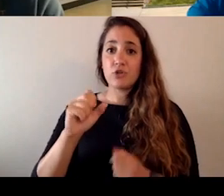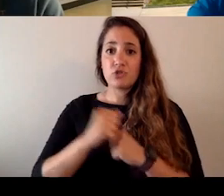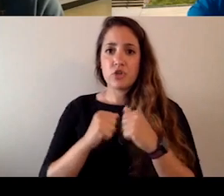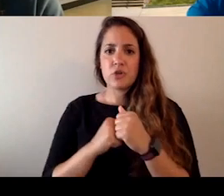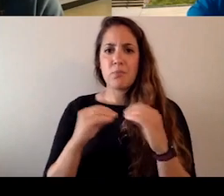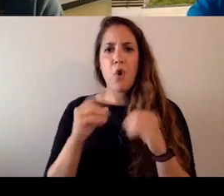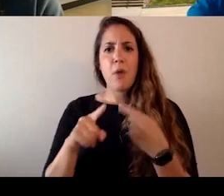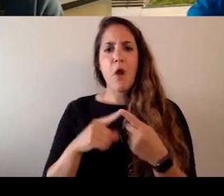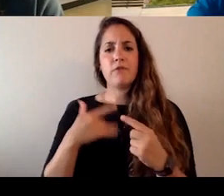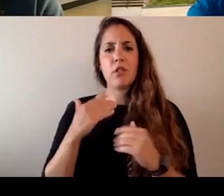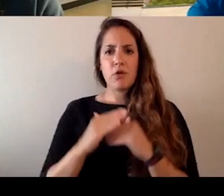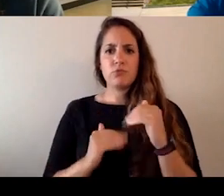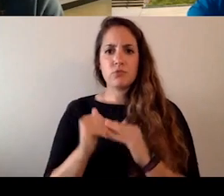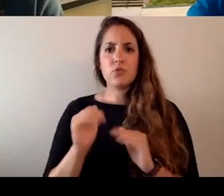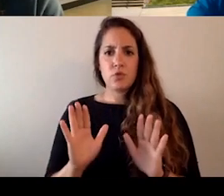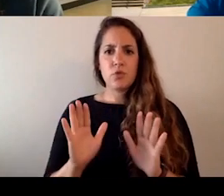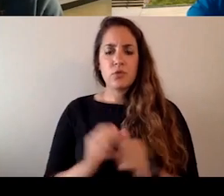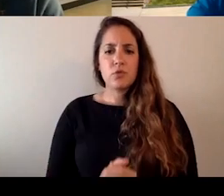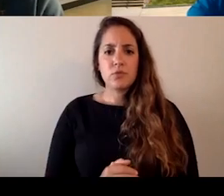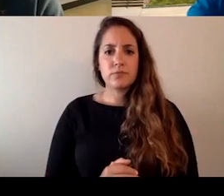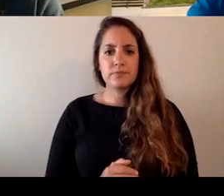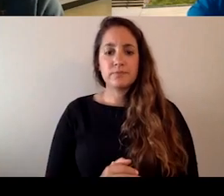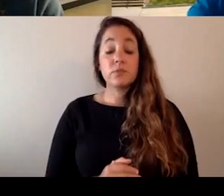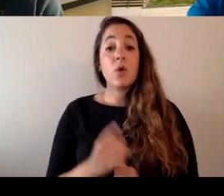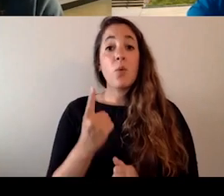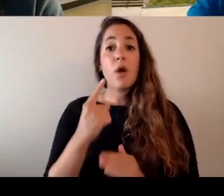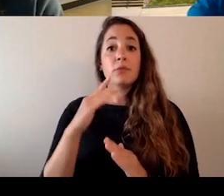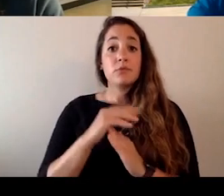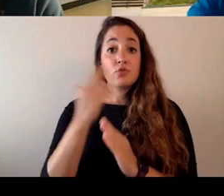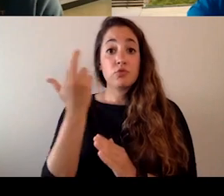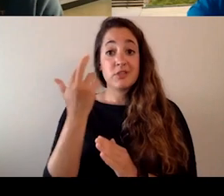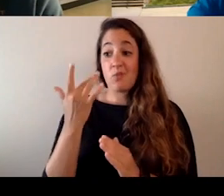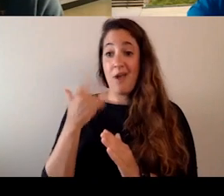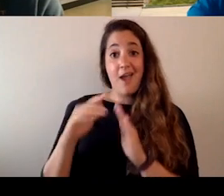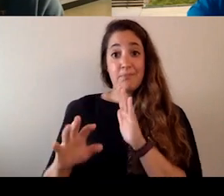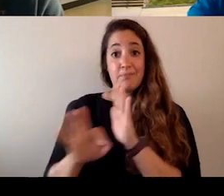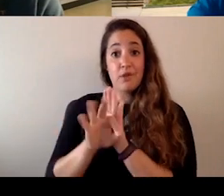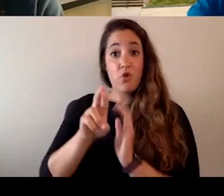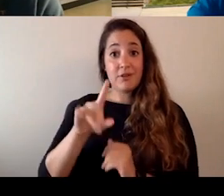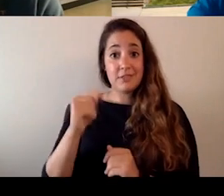And so one of the things that's one of the main reasons why I chose RIT was because